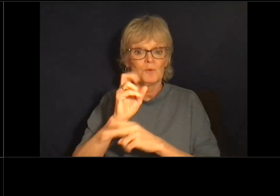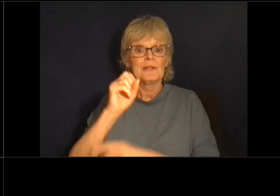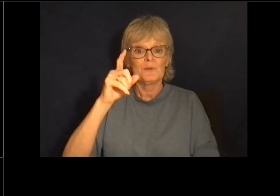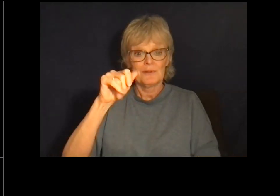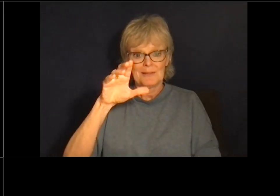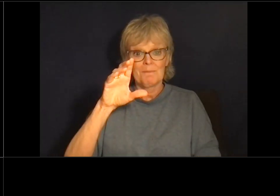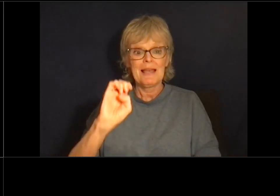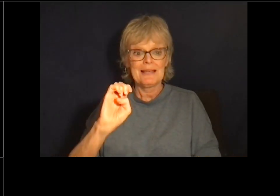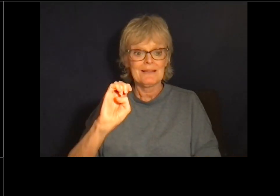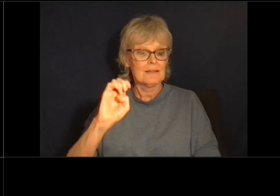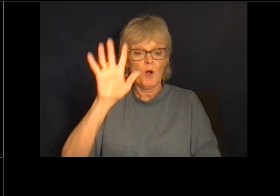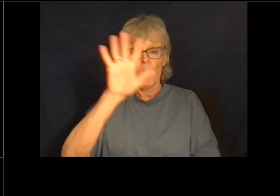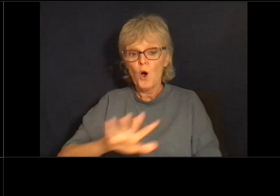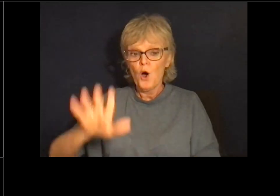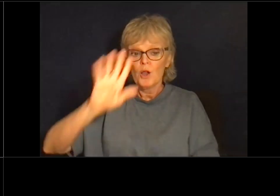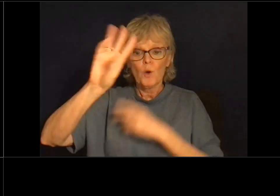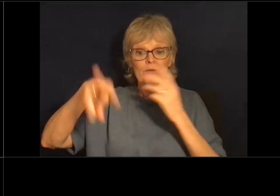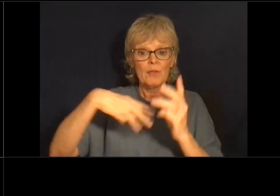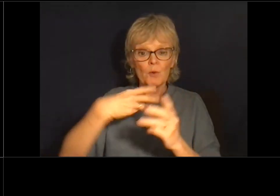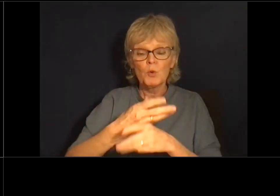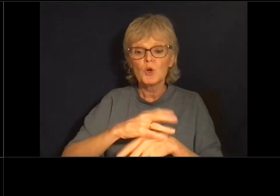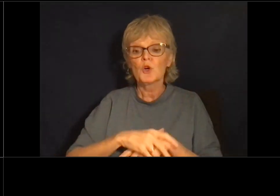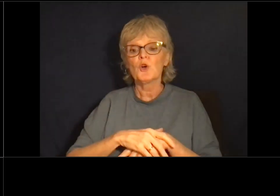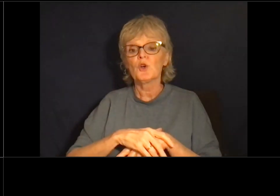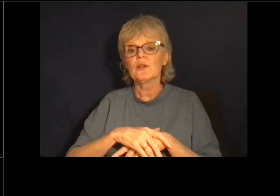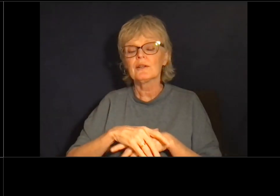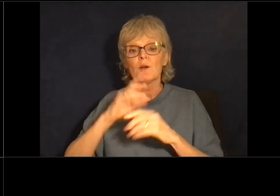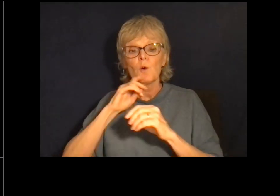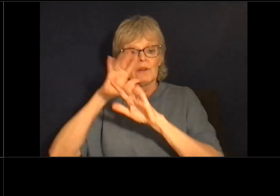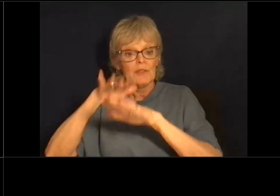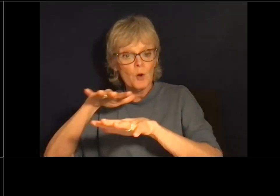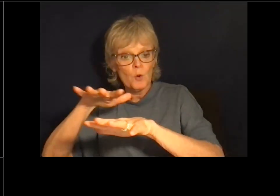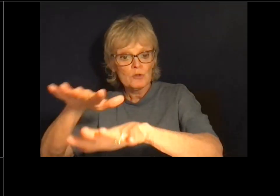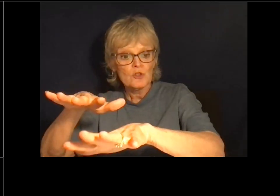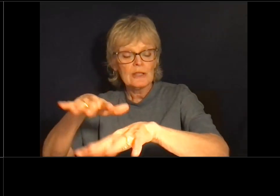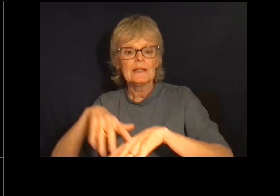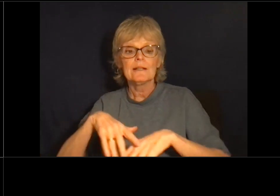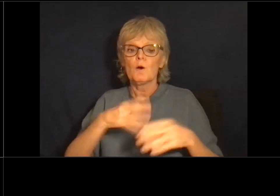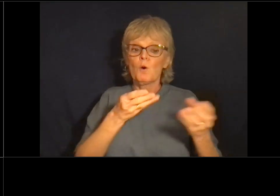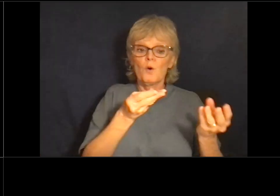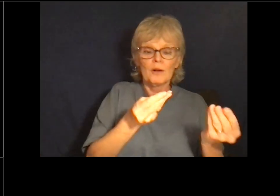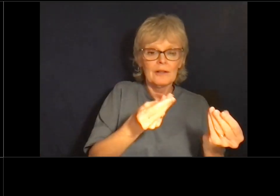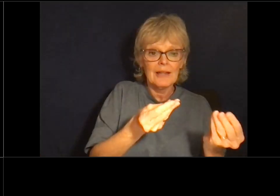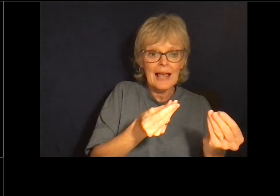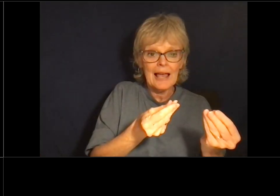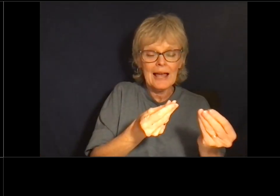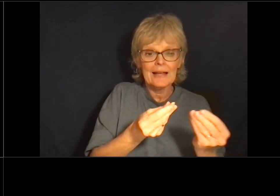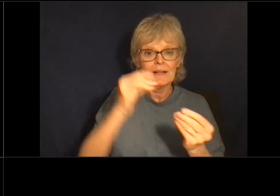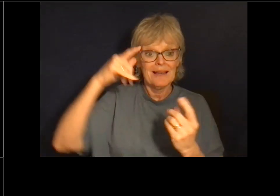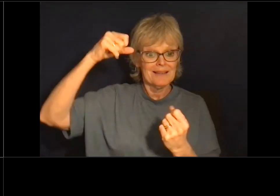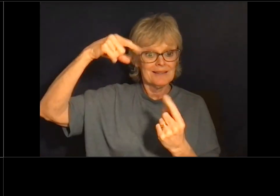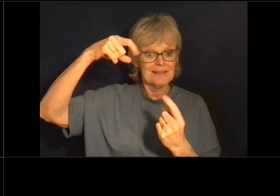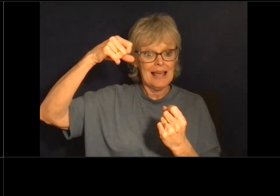All over the world, you know, when it's out over the open ocean or when it's out over land, like those satellites can be very, very useful